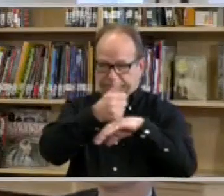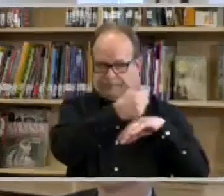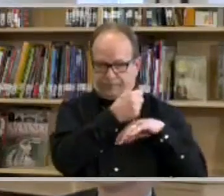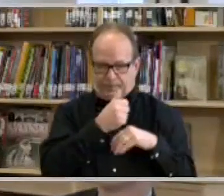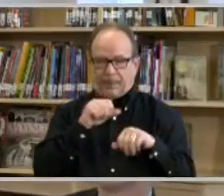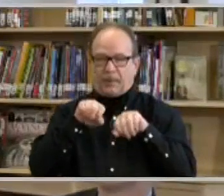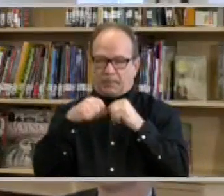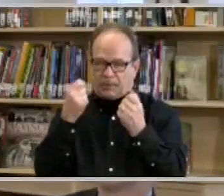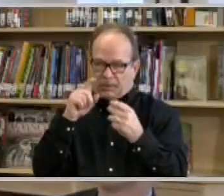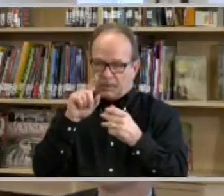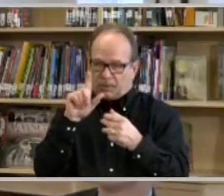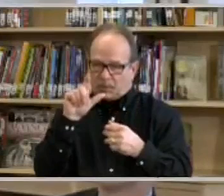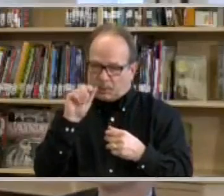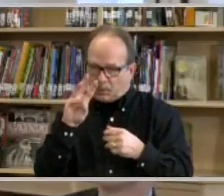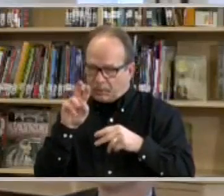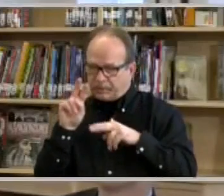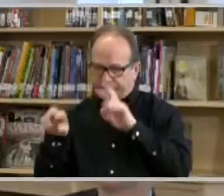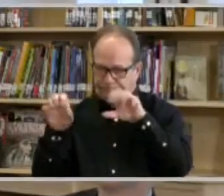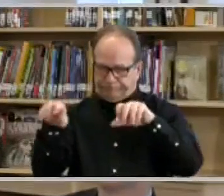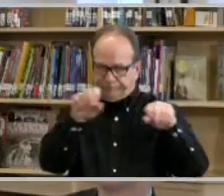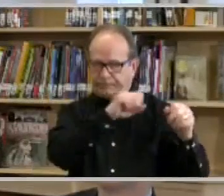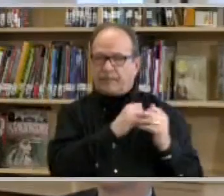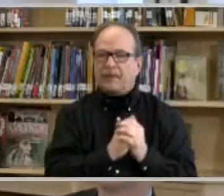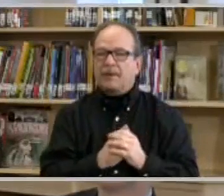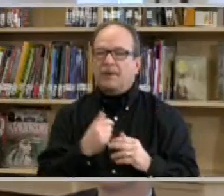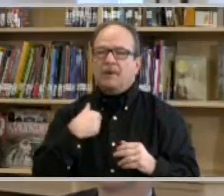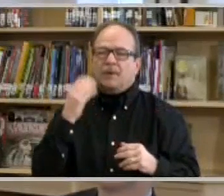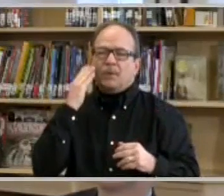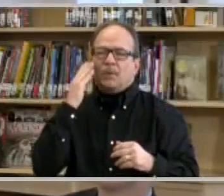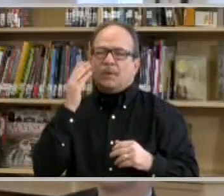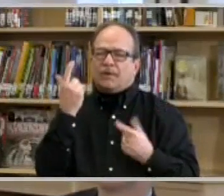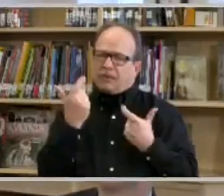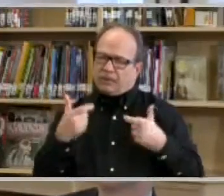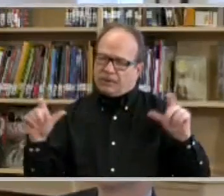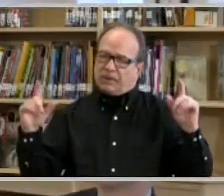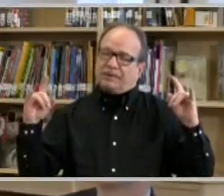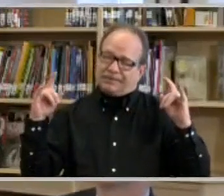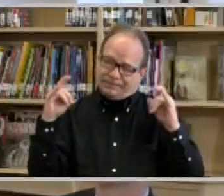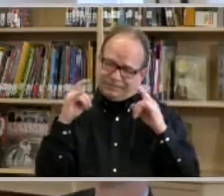PROSECUTION OF VIOLENT CRIME IN THE DISTRICT.